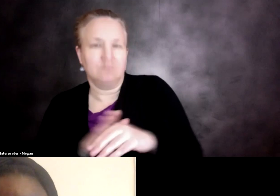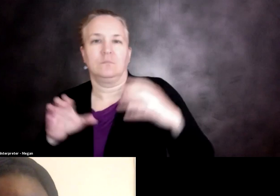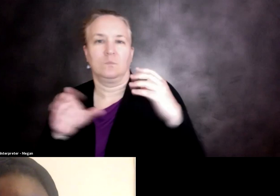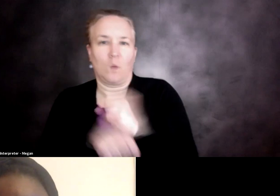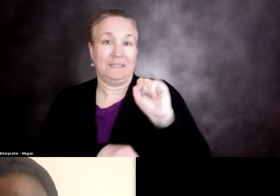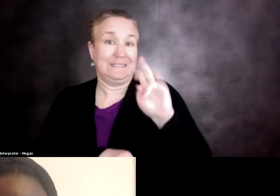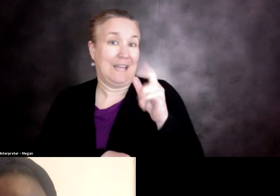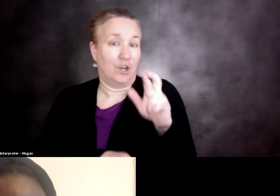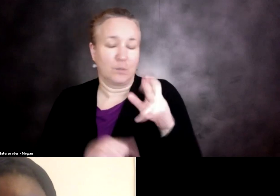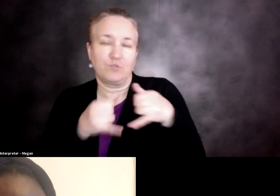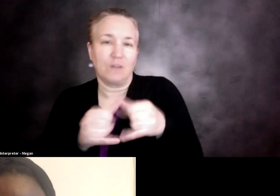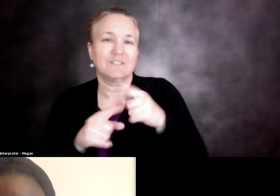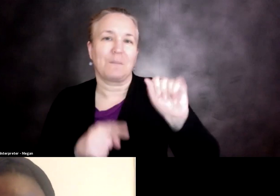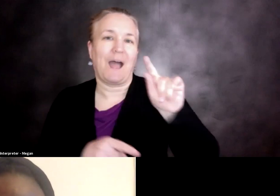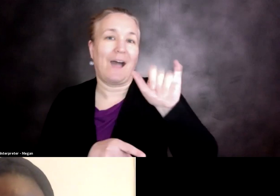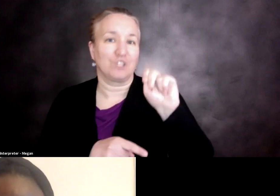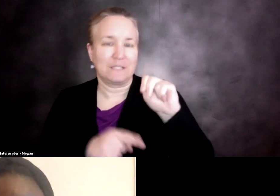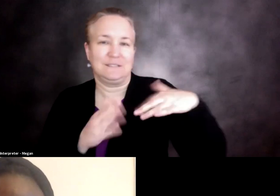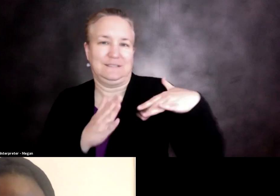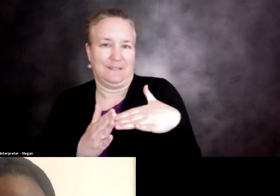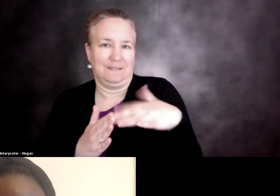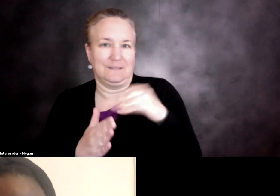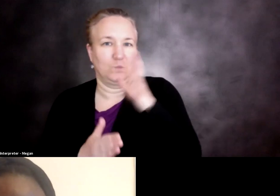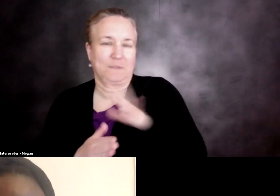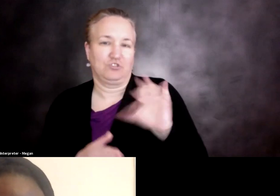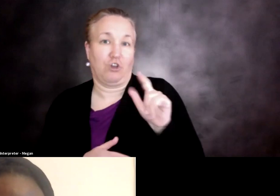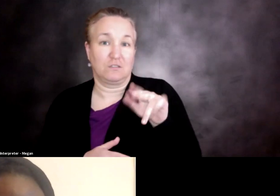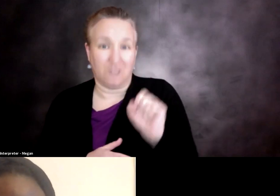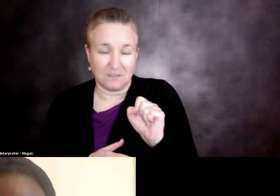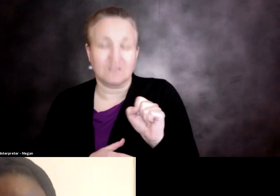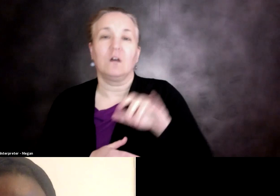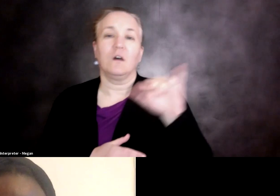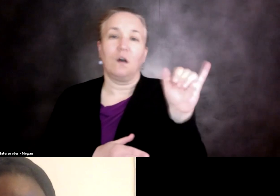from the African Studies Association women's caucus. And also from the courses she teaches,